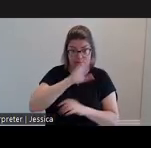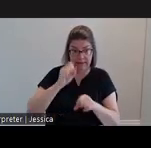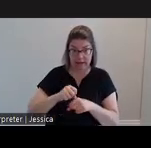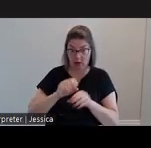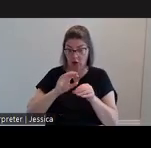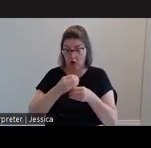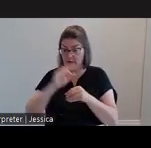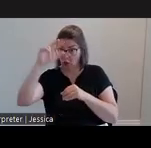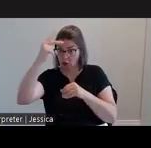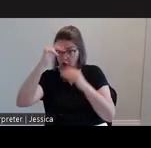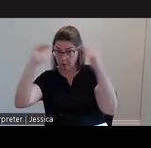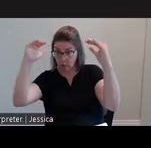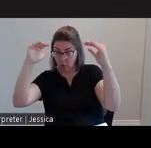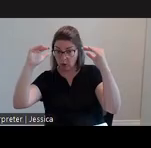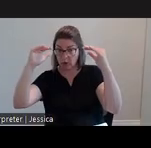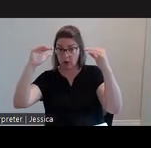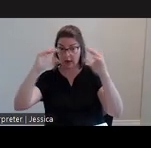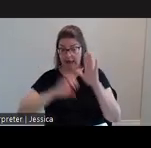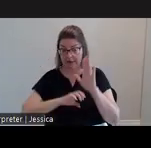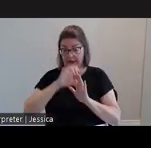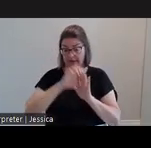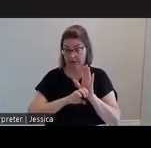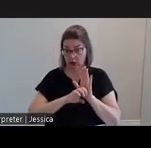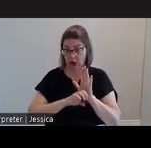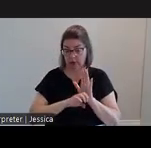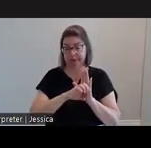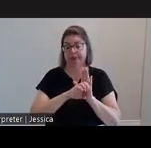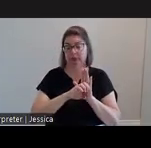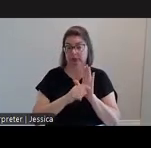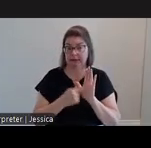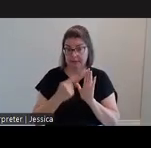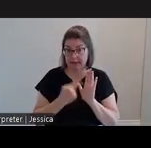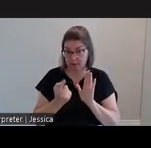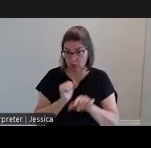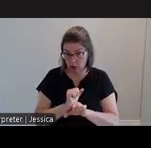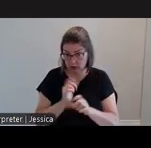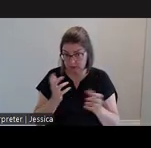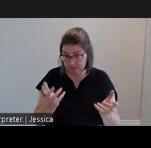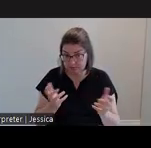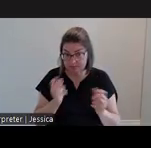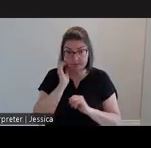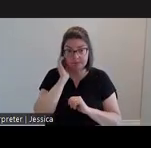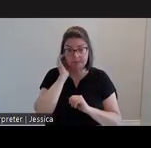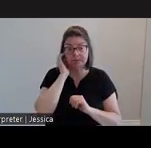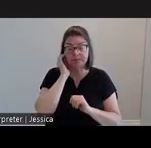and the elevator only works sometimes? Um, is it a large enough space?